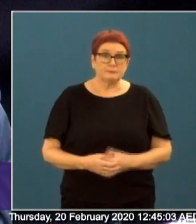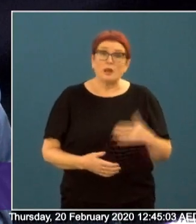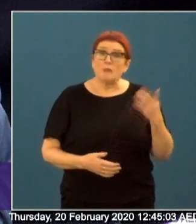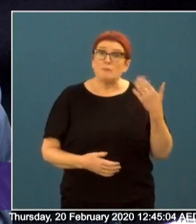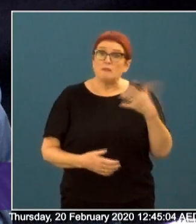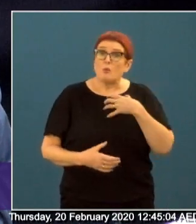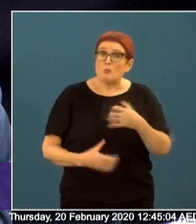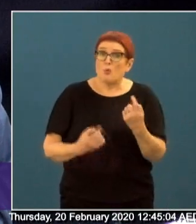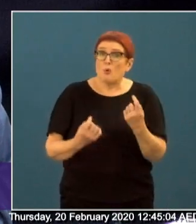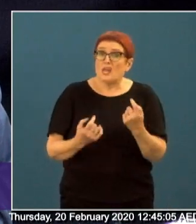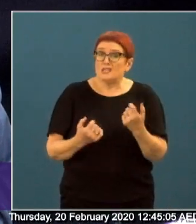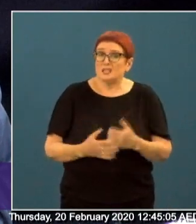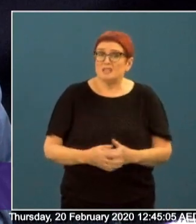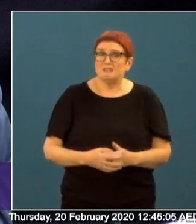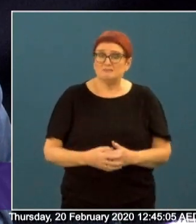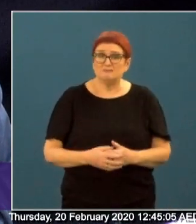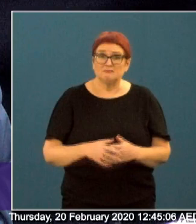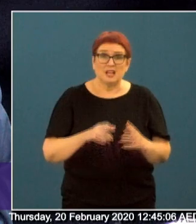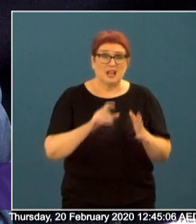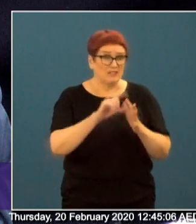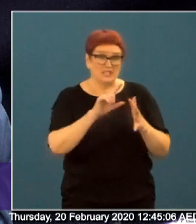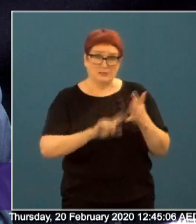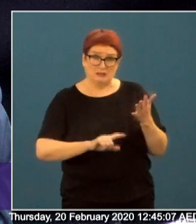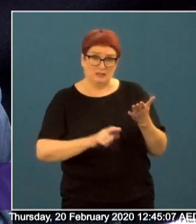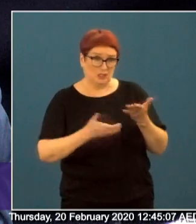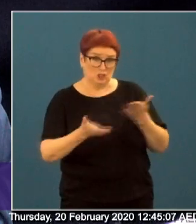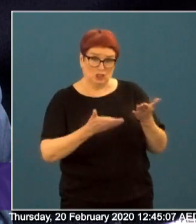where we had a disability service provider of last resort